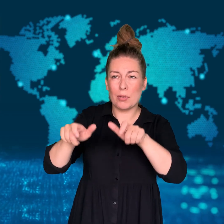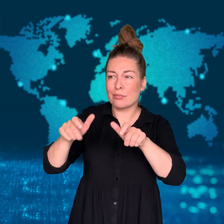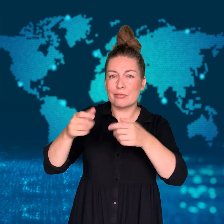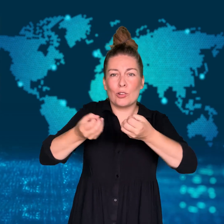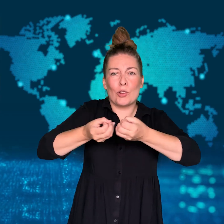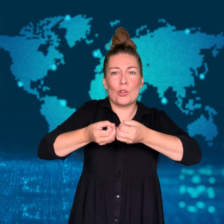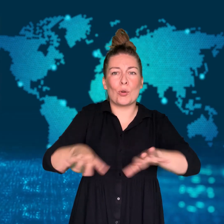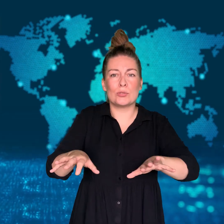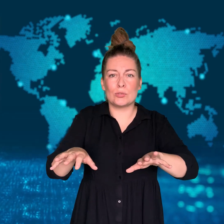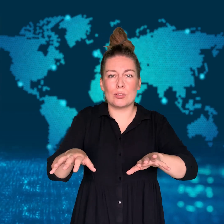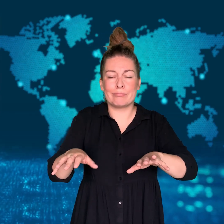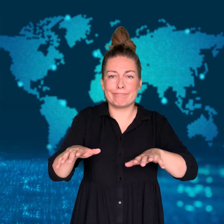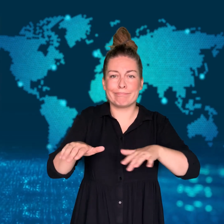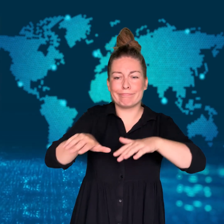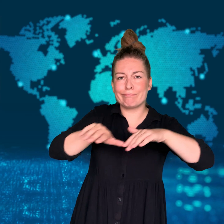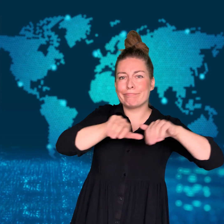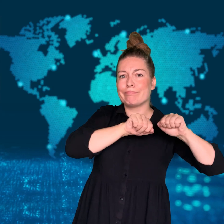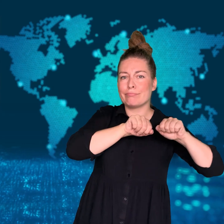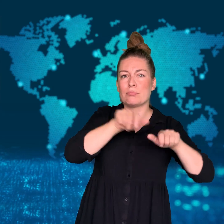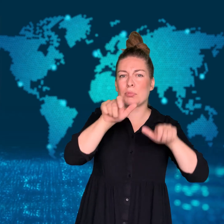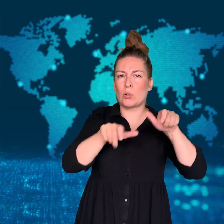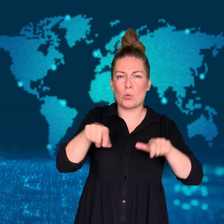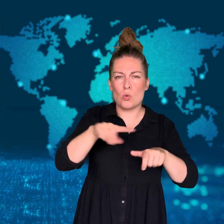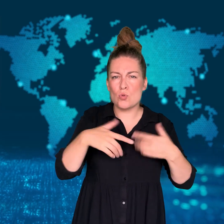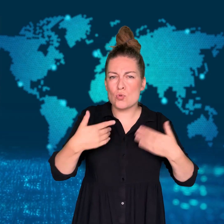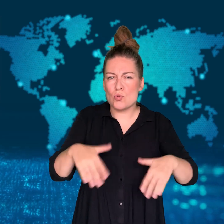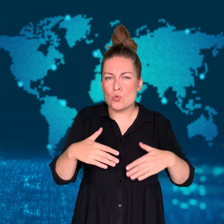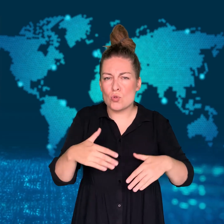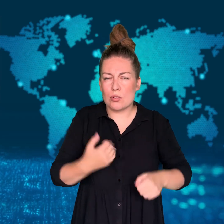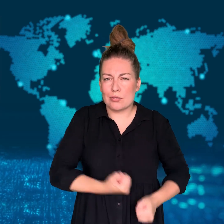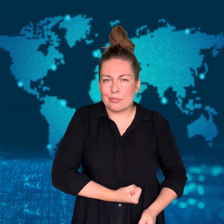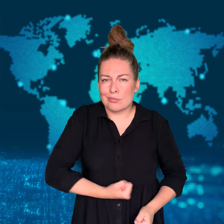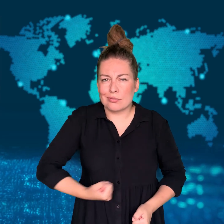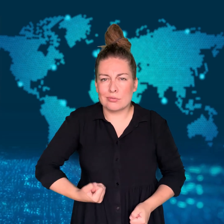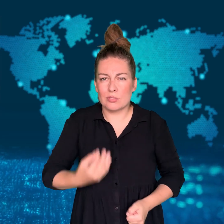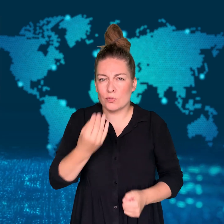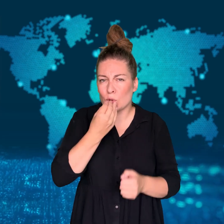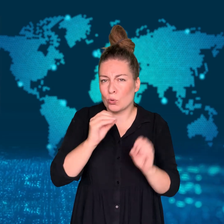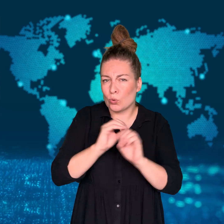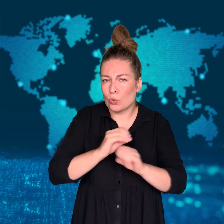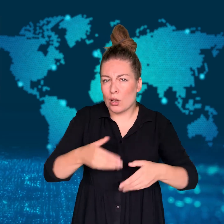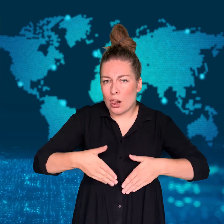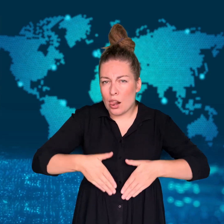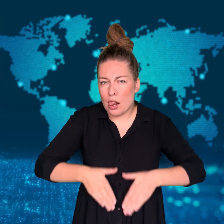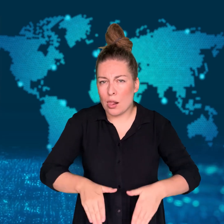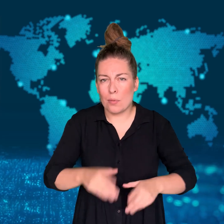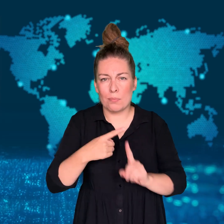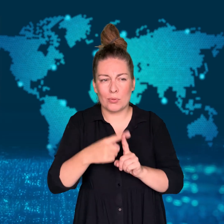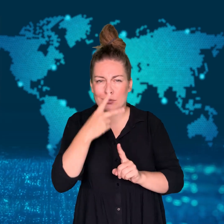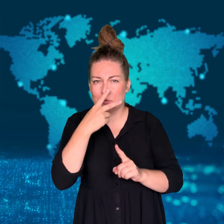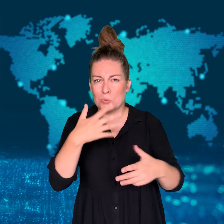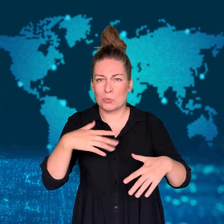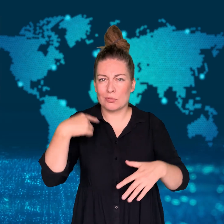Envoys from Armenia and Azerbaijan are scheduled to